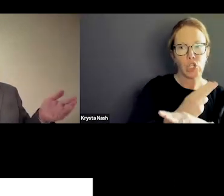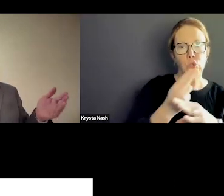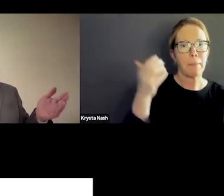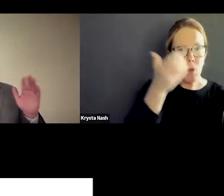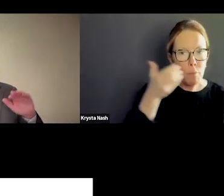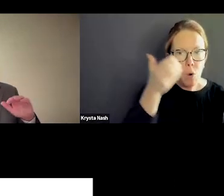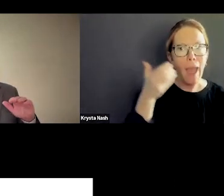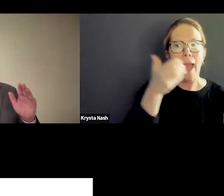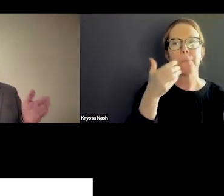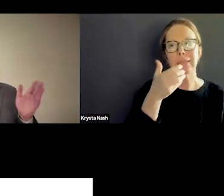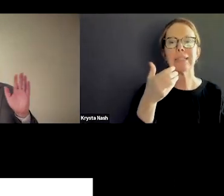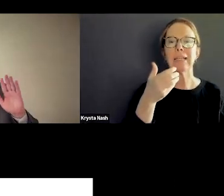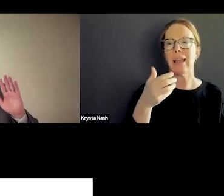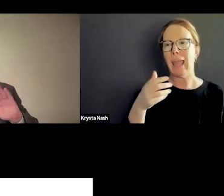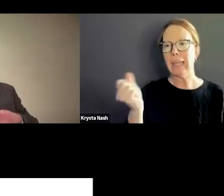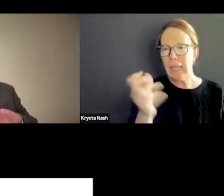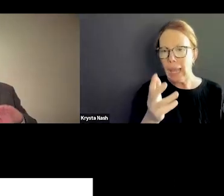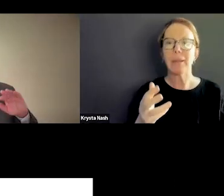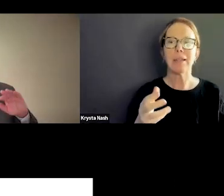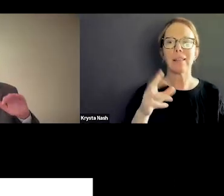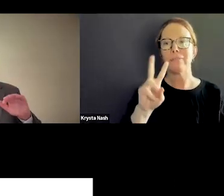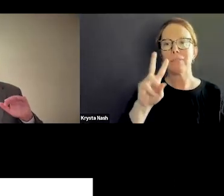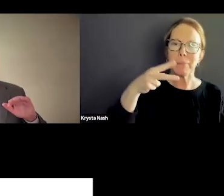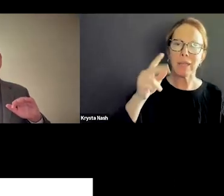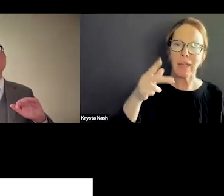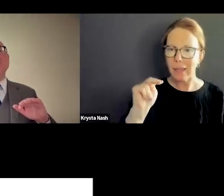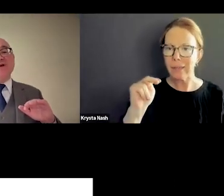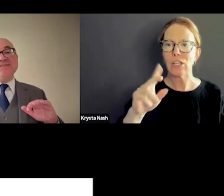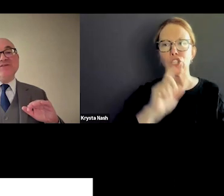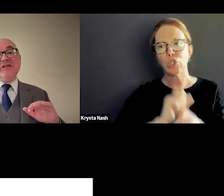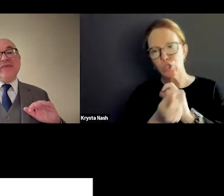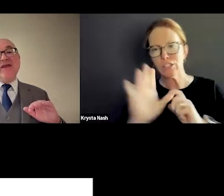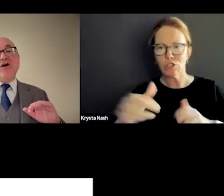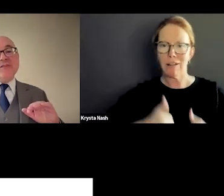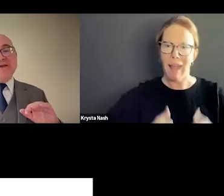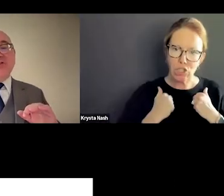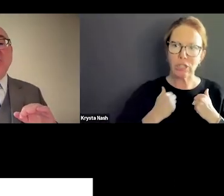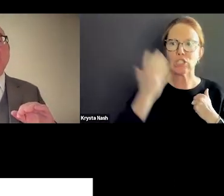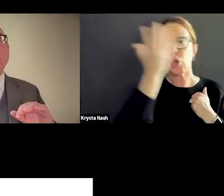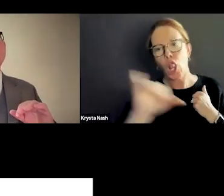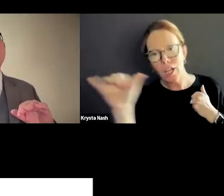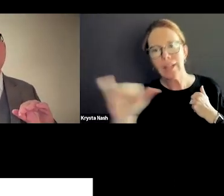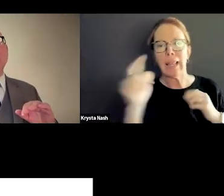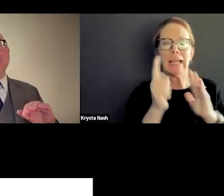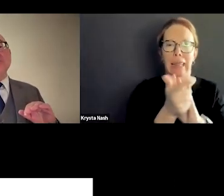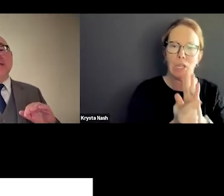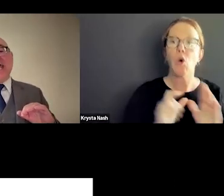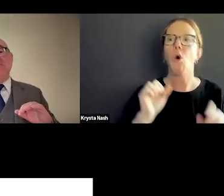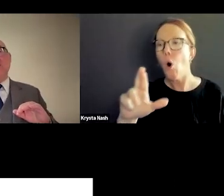and gambling in such a way that either they're using a VPN to change their address, to look like they are legal, or they're able. They're using an app